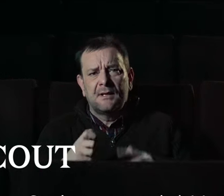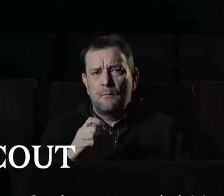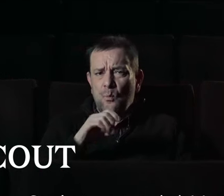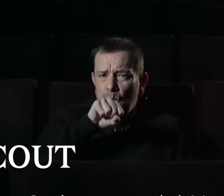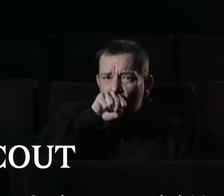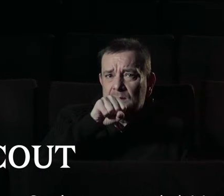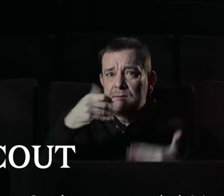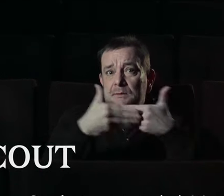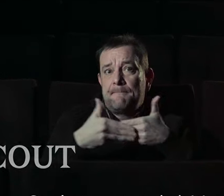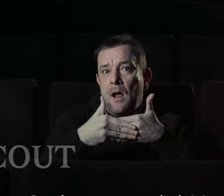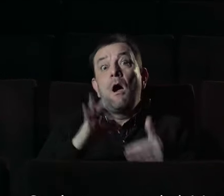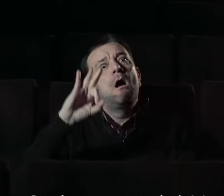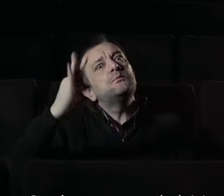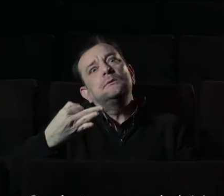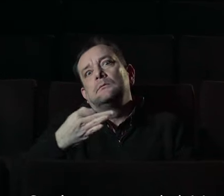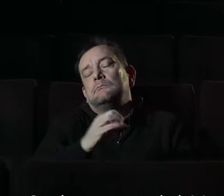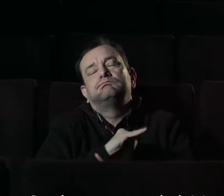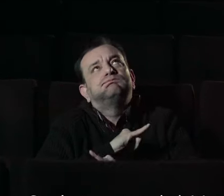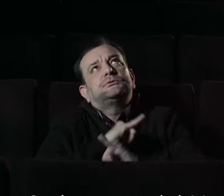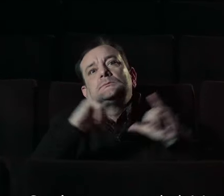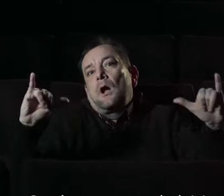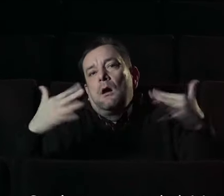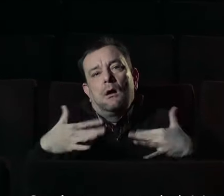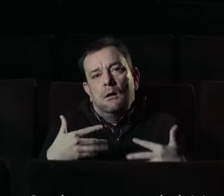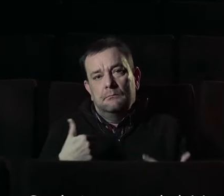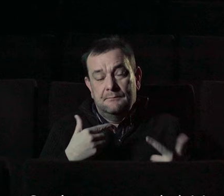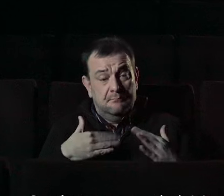It's not just fun, but it's really